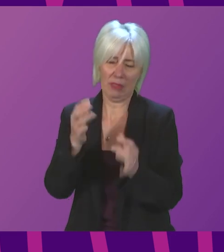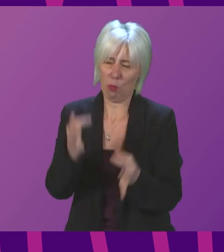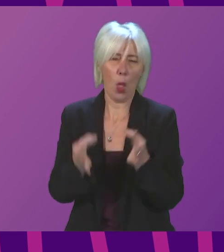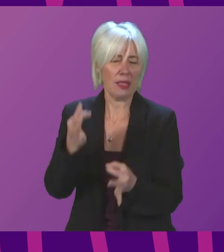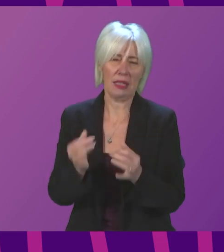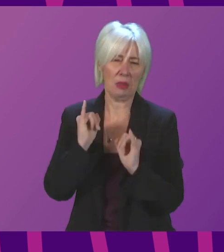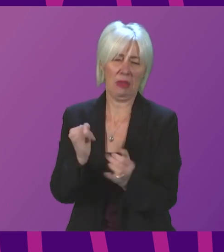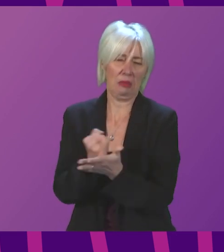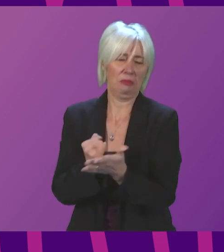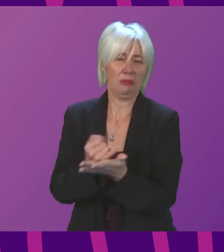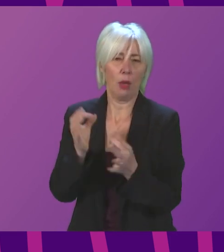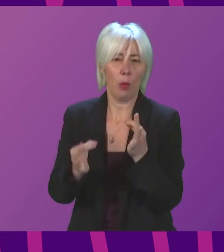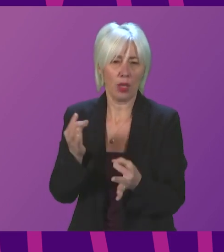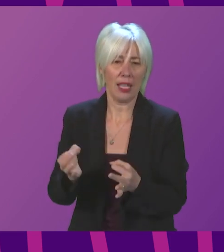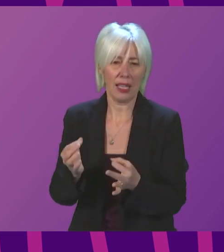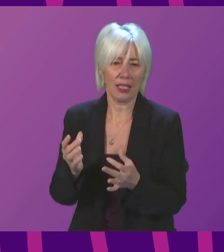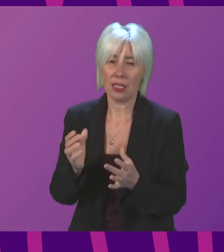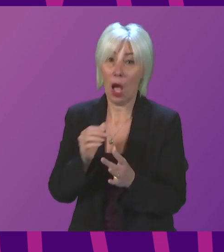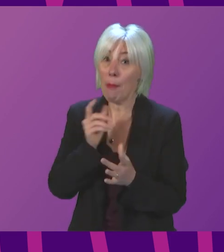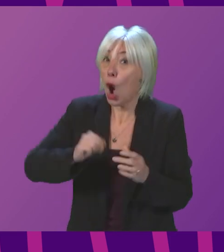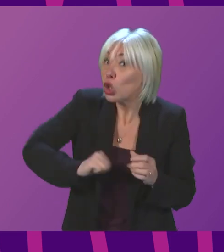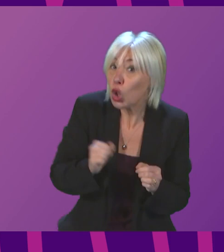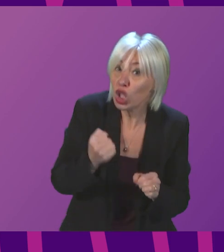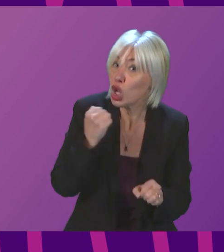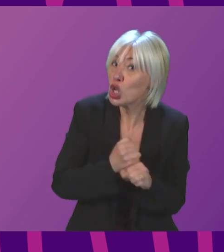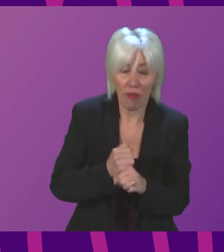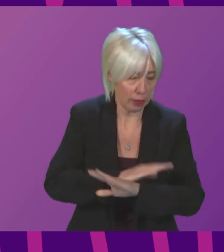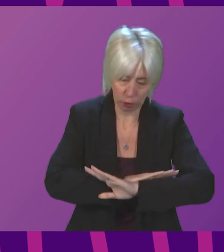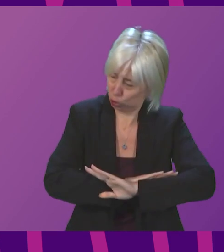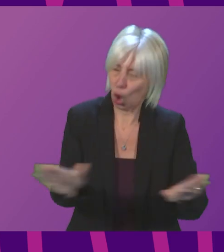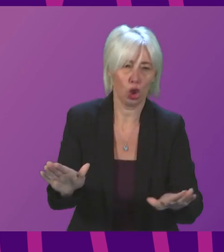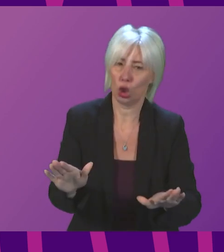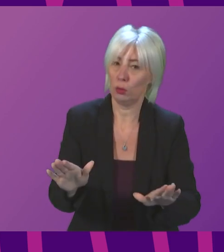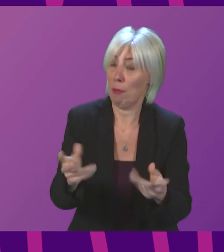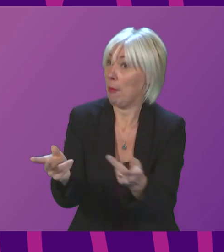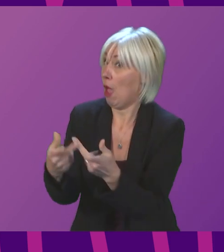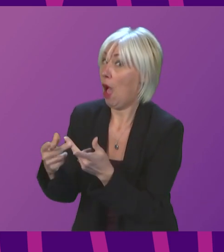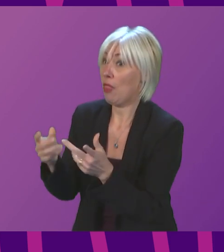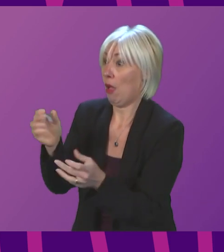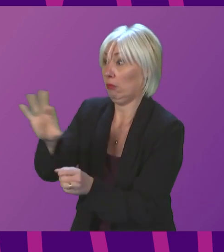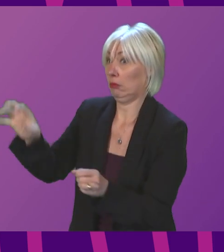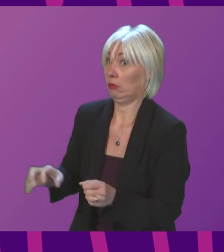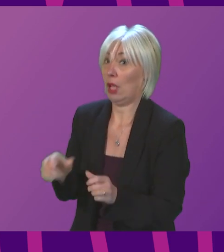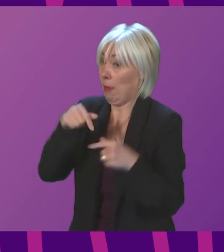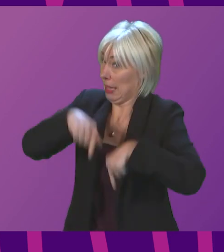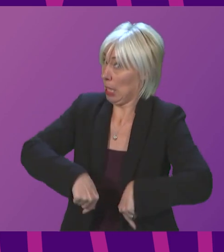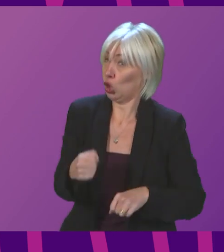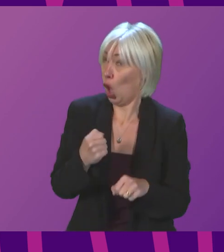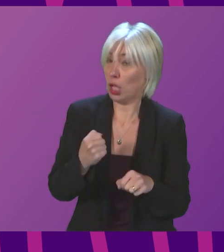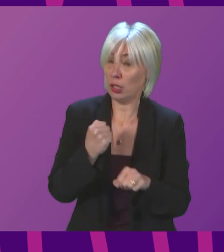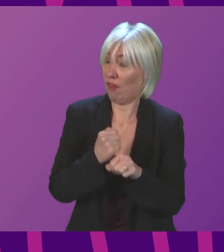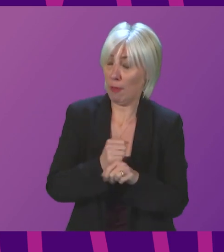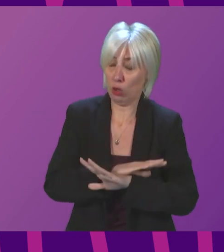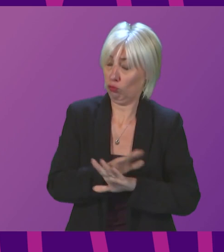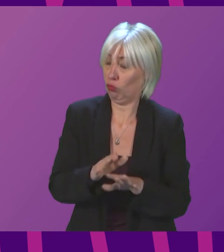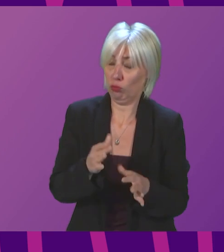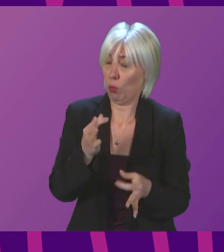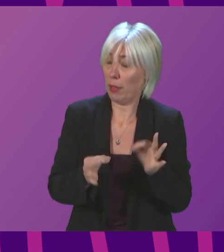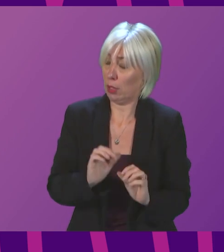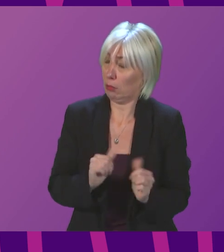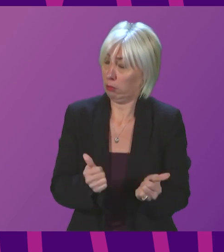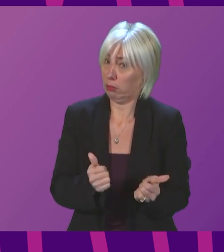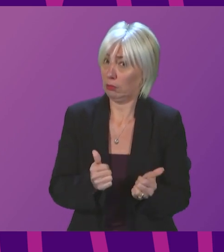now, but none of them is on the part of this Scottish Government. I almost feel a little